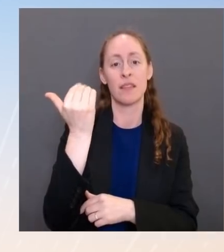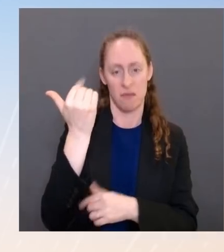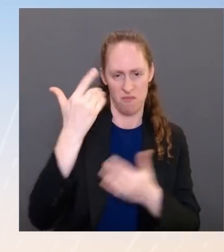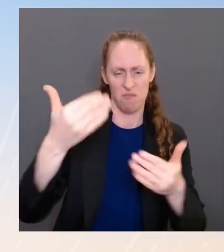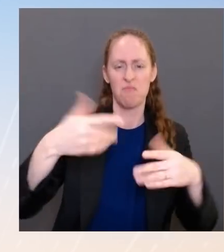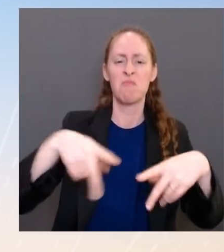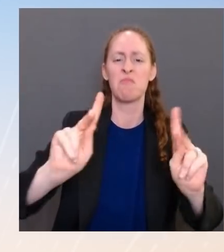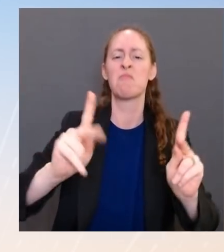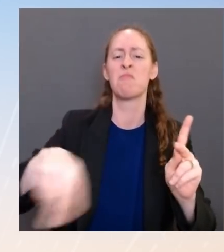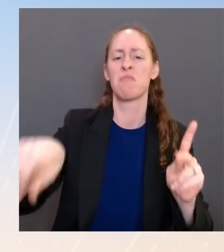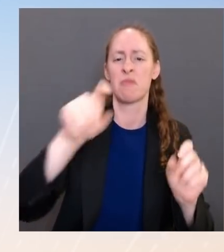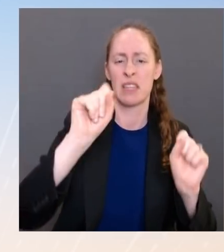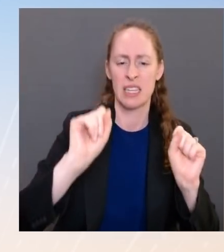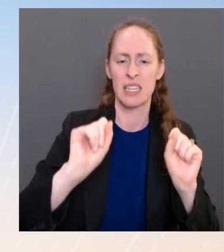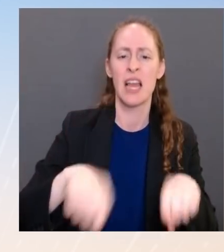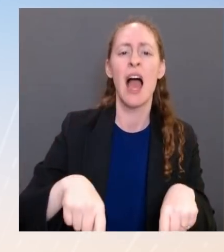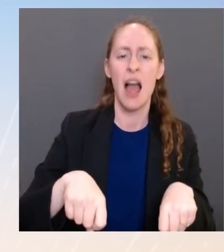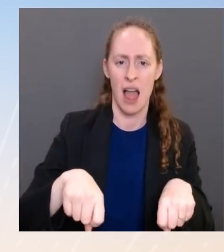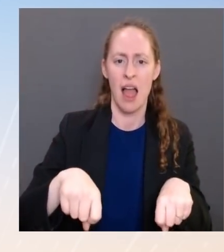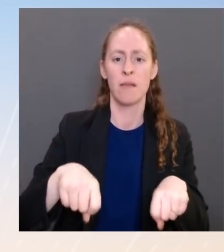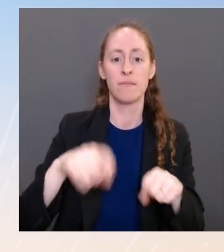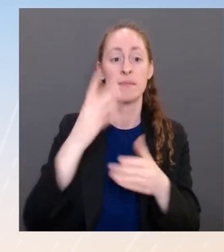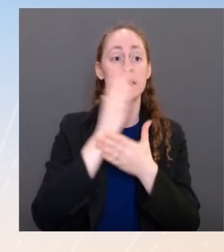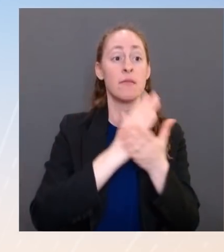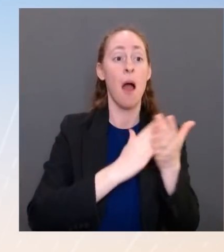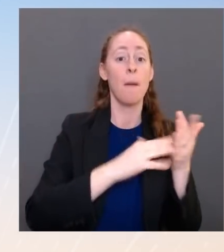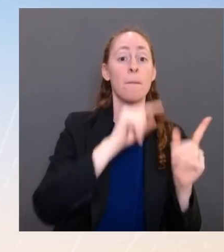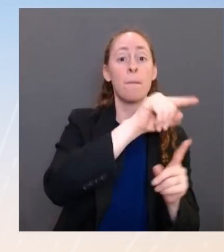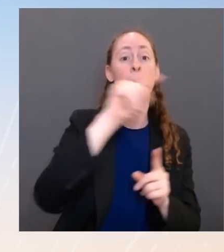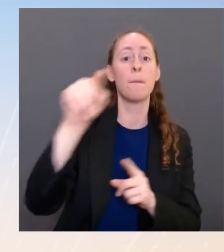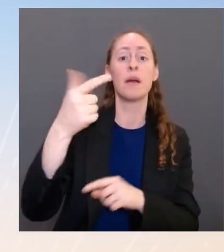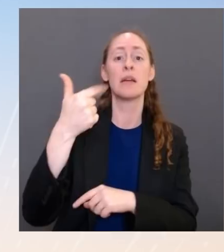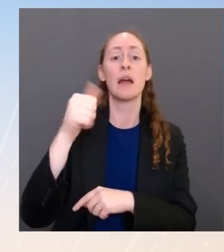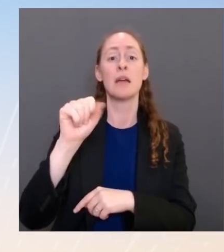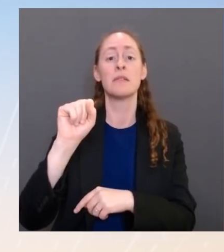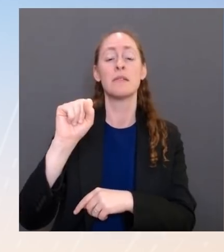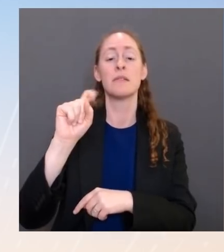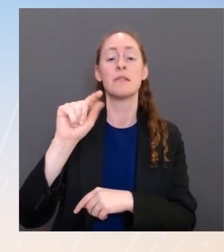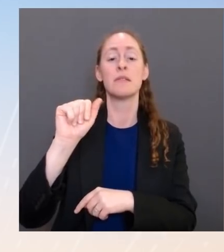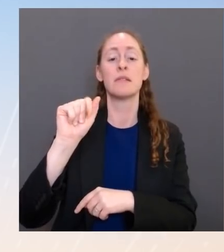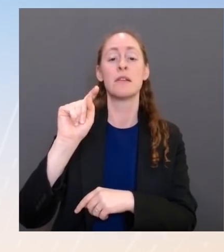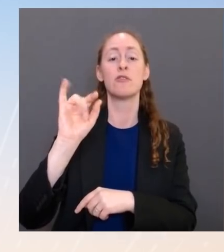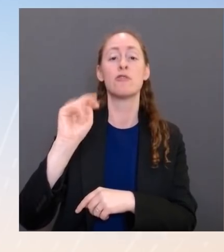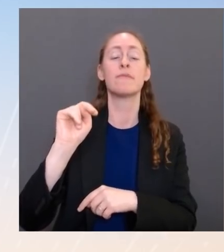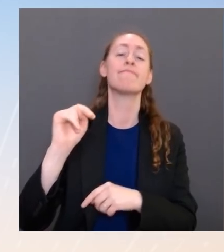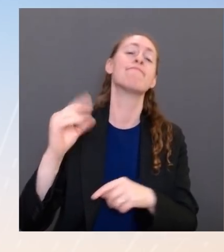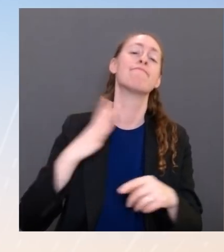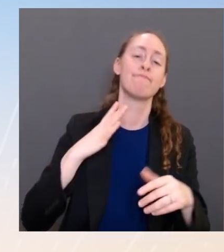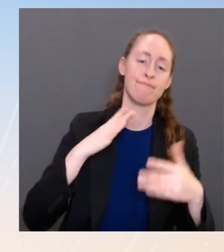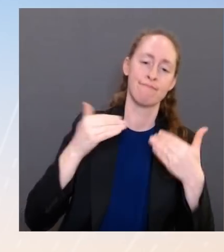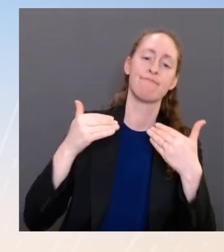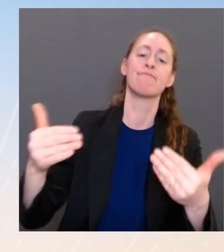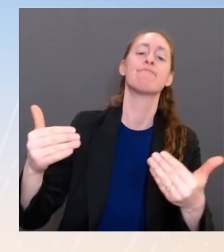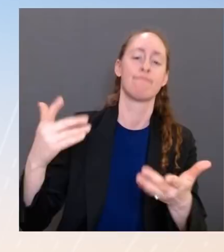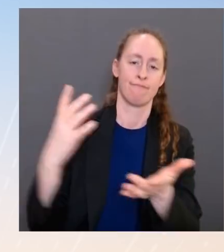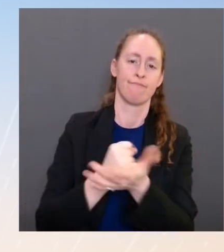and make it available to Americans so that that's 10 cents less. But he also has noted, and we would note -- and he noted this this morning --